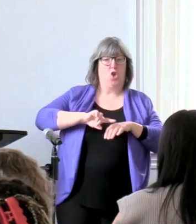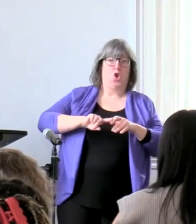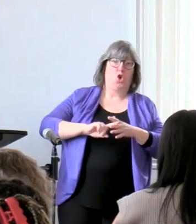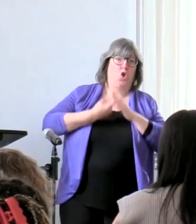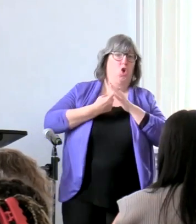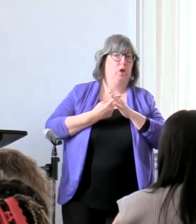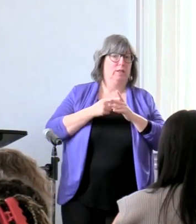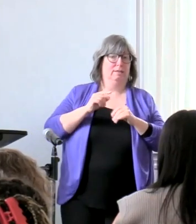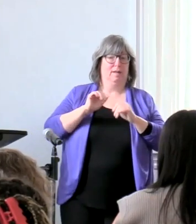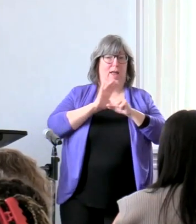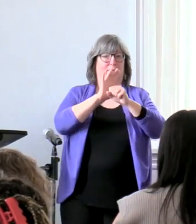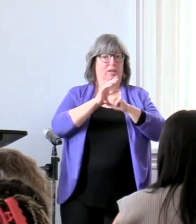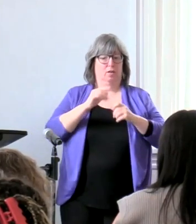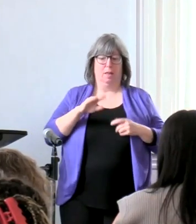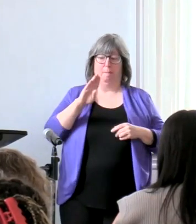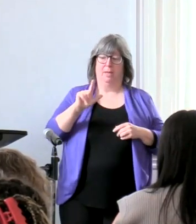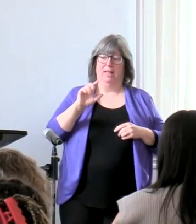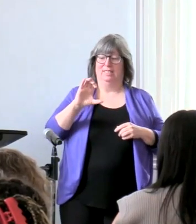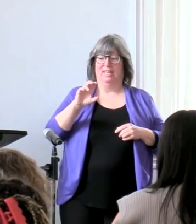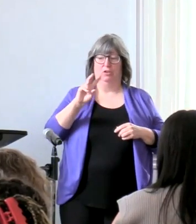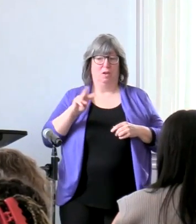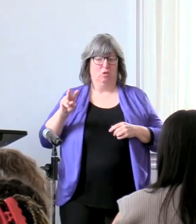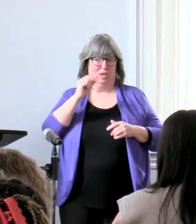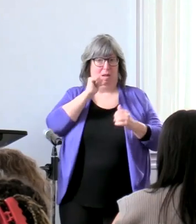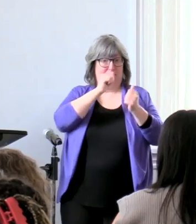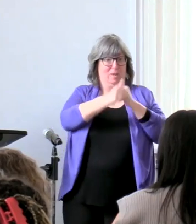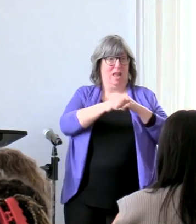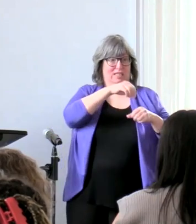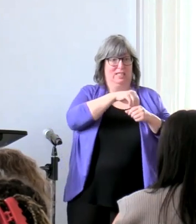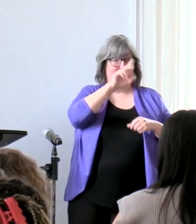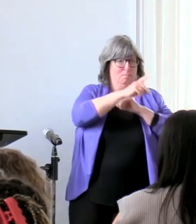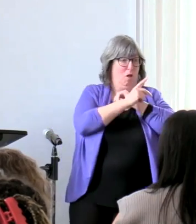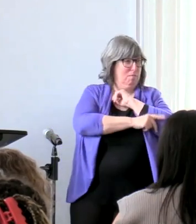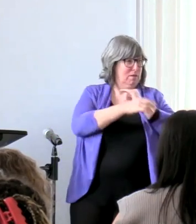in getting the current Bill C-22, which is being passed in Parliament.